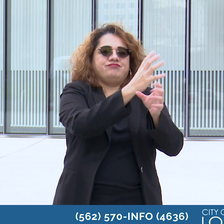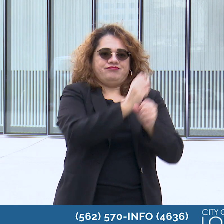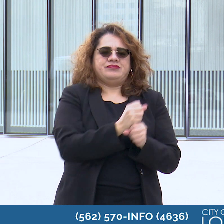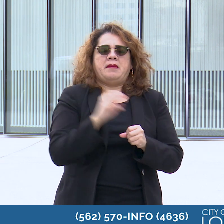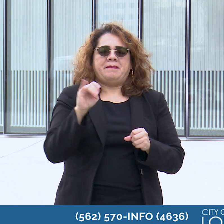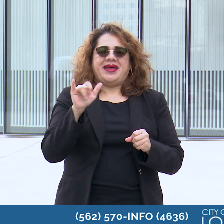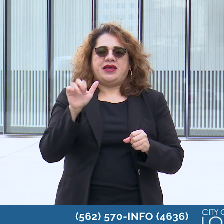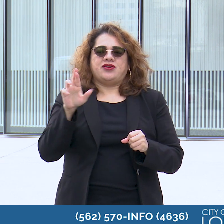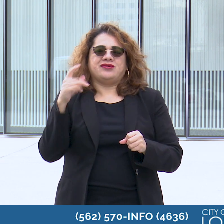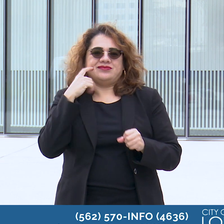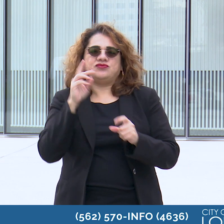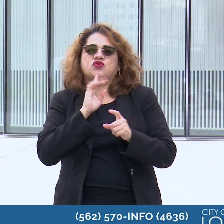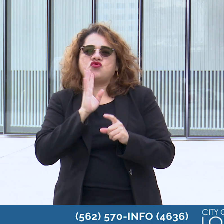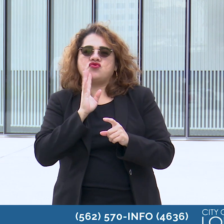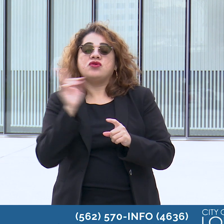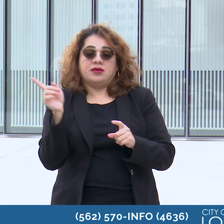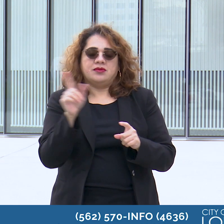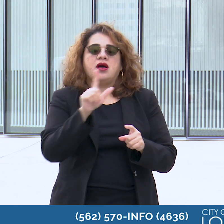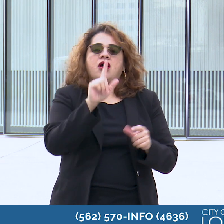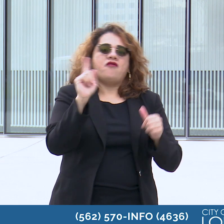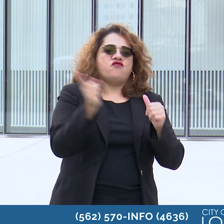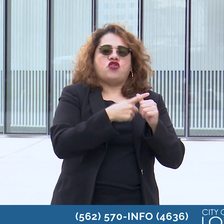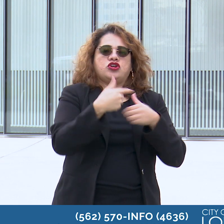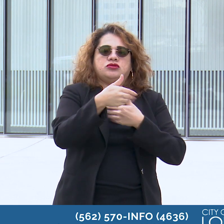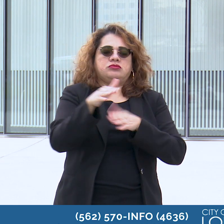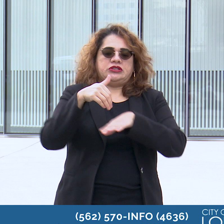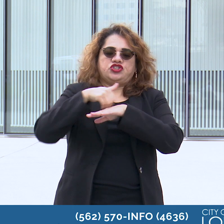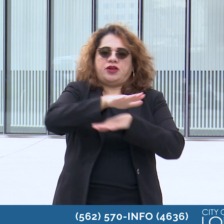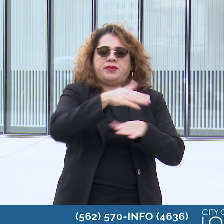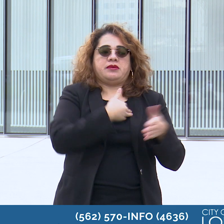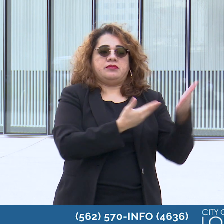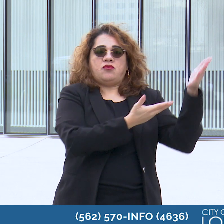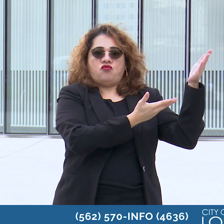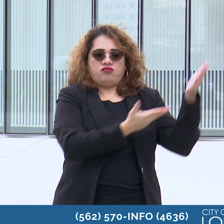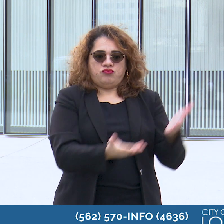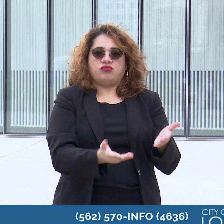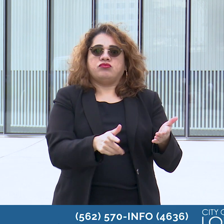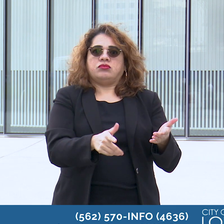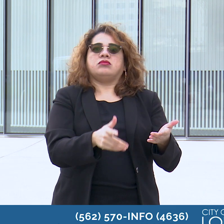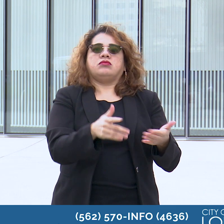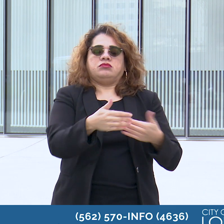of Long Beach with our first shipment which is anticipated to begin shipping on December